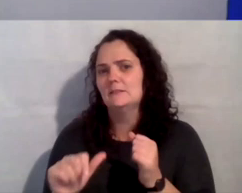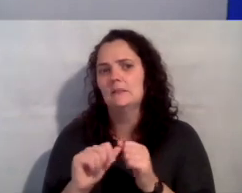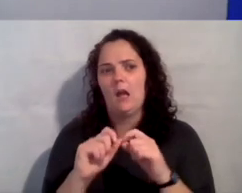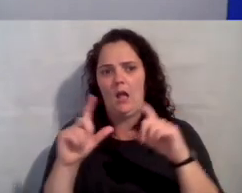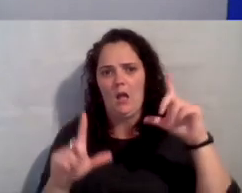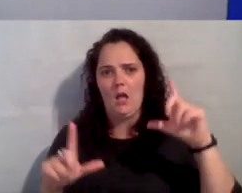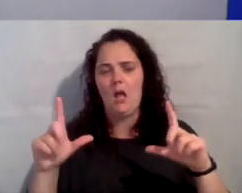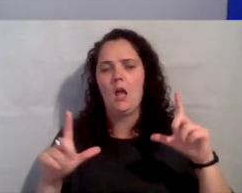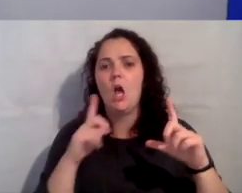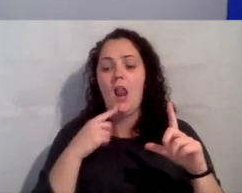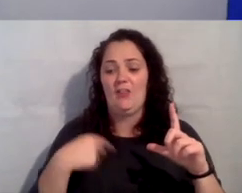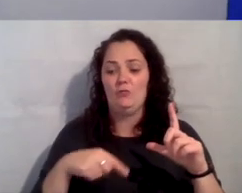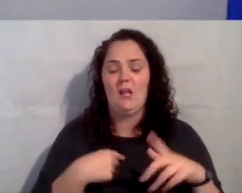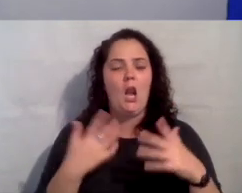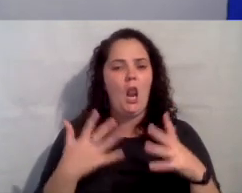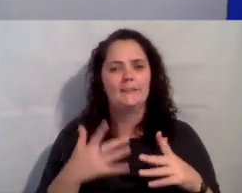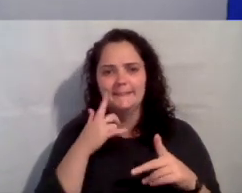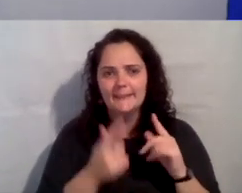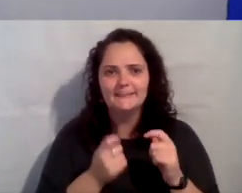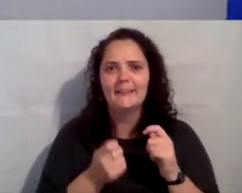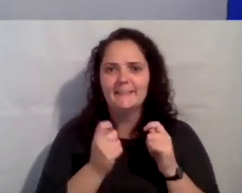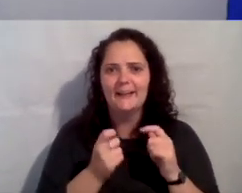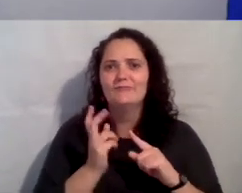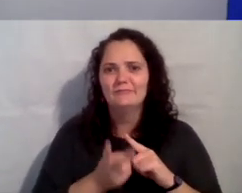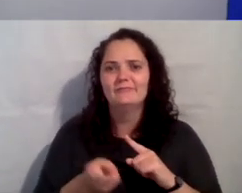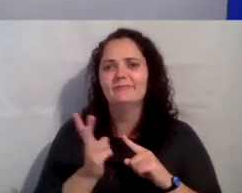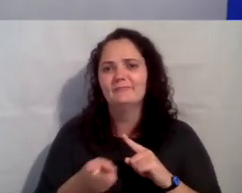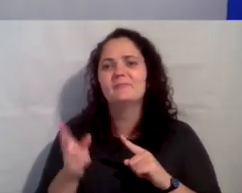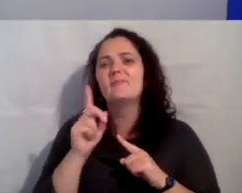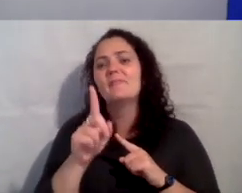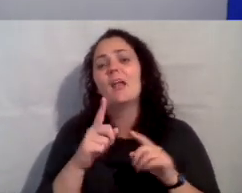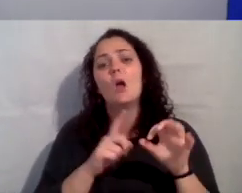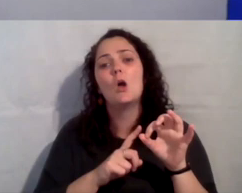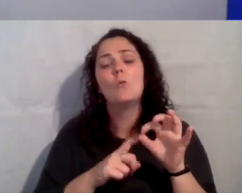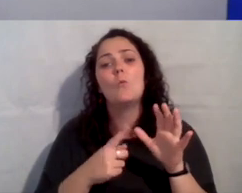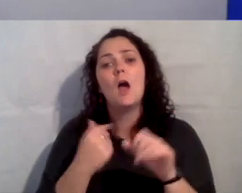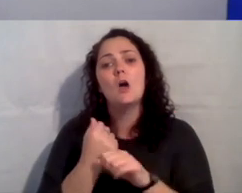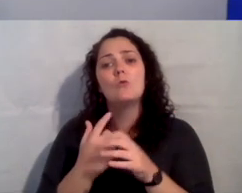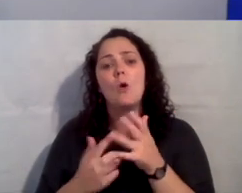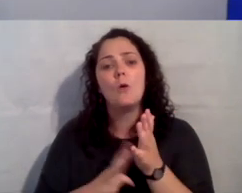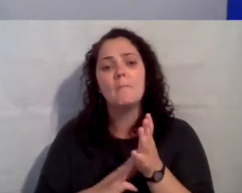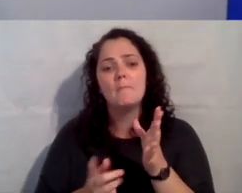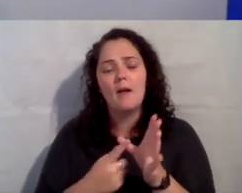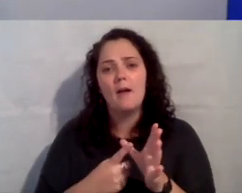we've done a lot of testing of it this week, but know also that QAGOMA is recording this session and they will be uploading this session